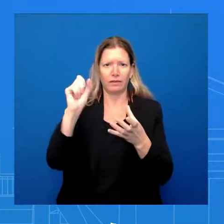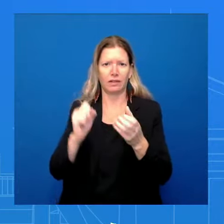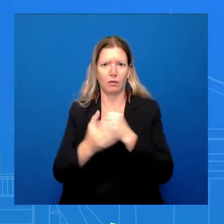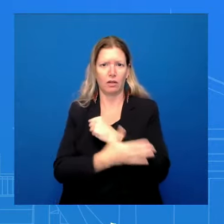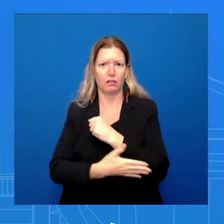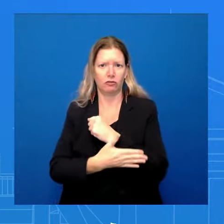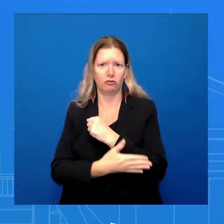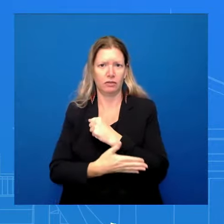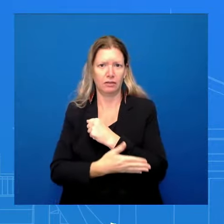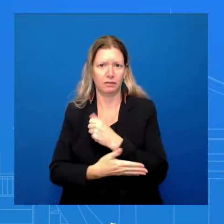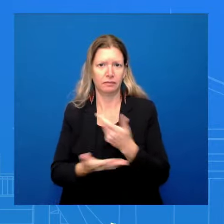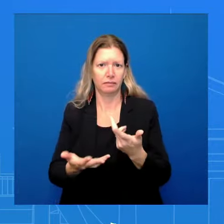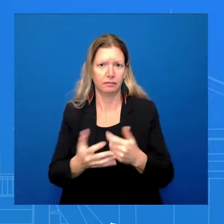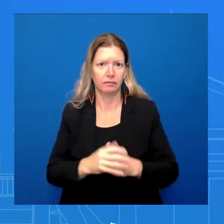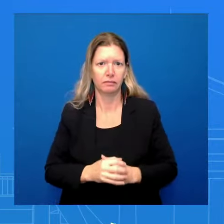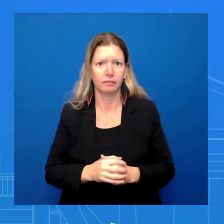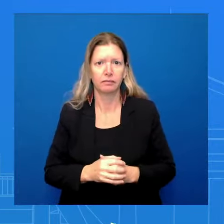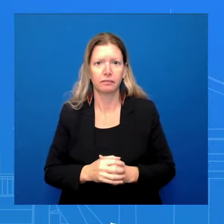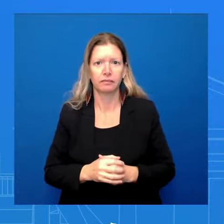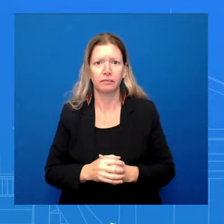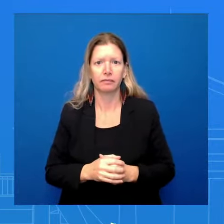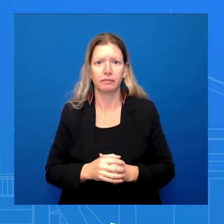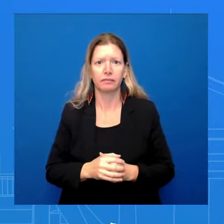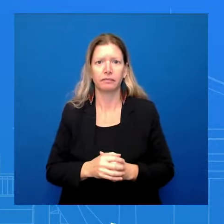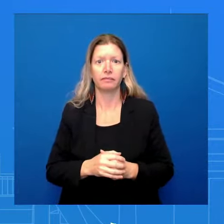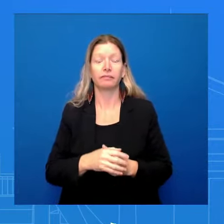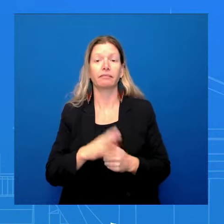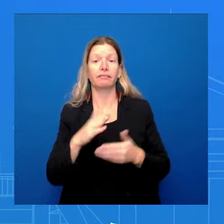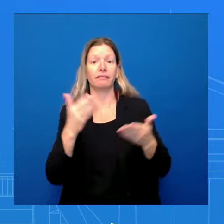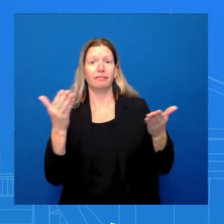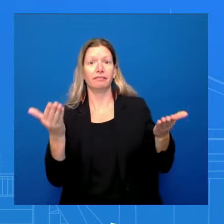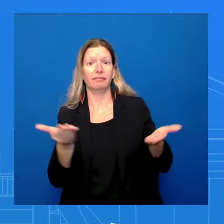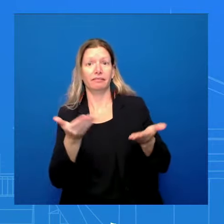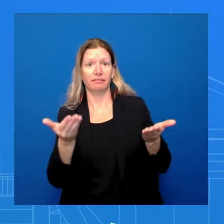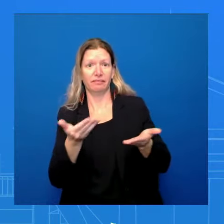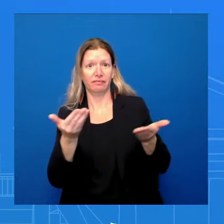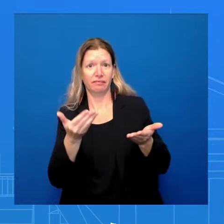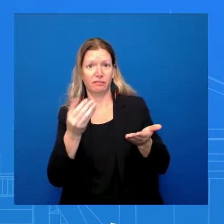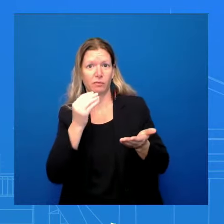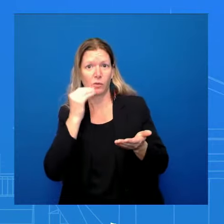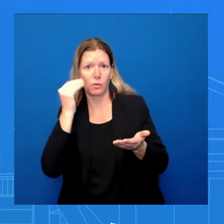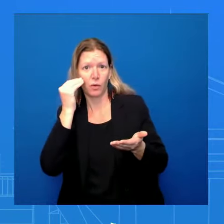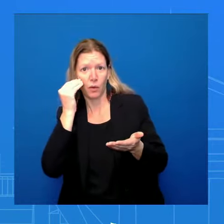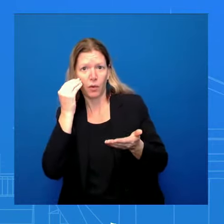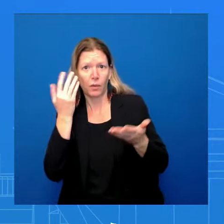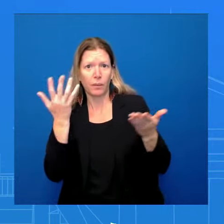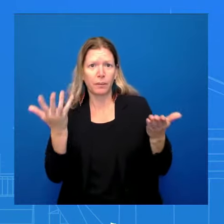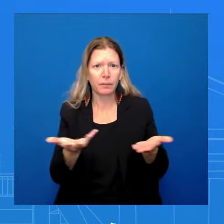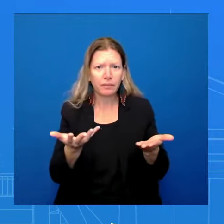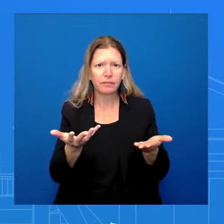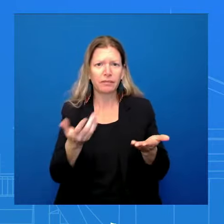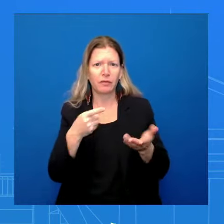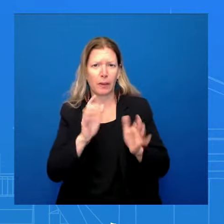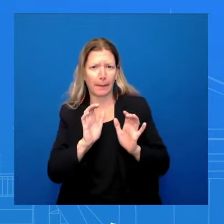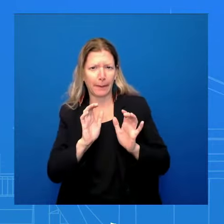With this push to get additional Ukraine funding, you acknowledged this year heading into the U.N. General Assembly, the dynamic is different.